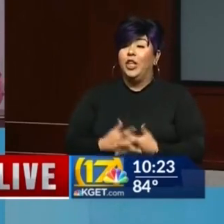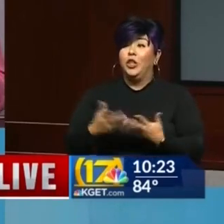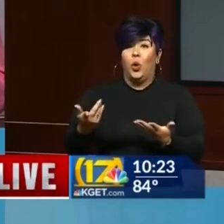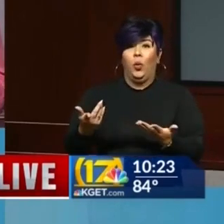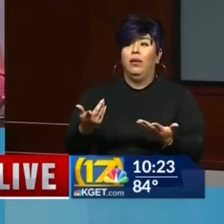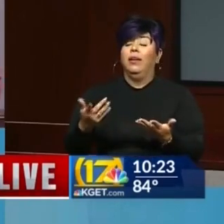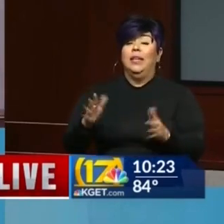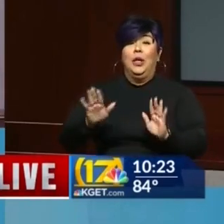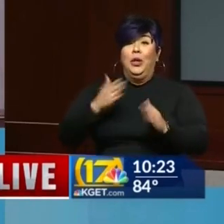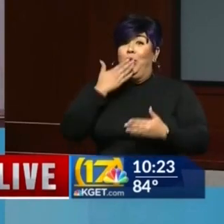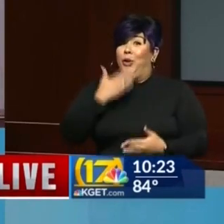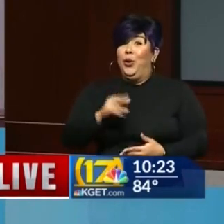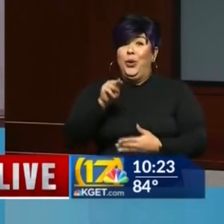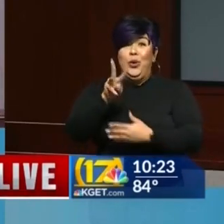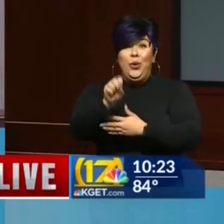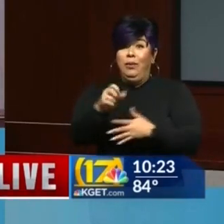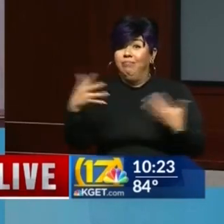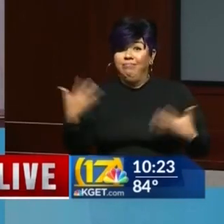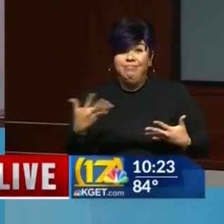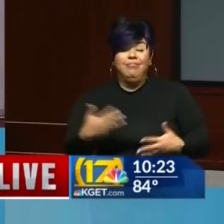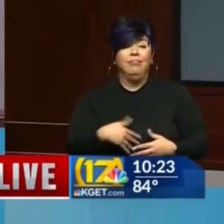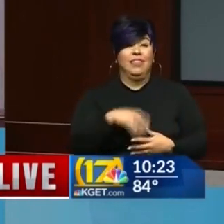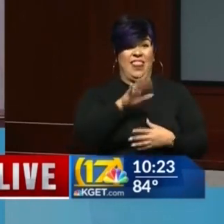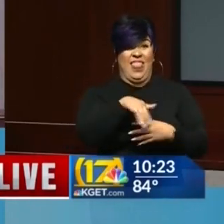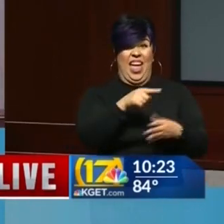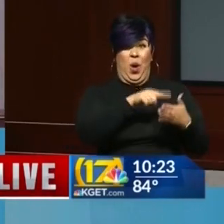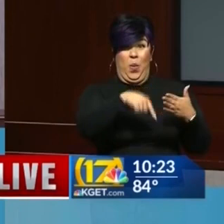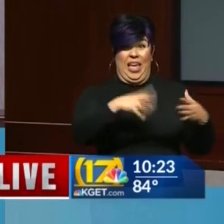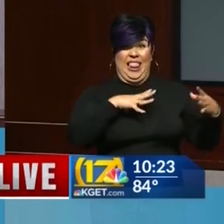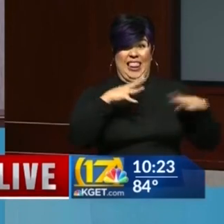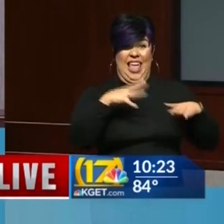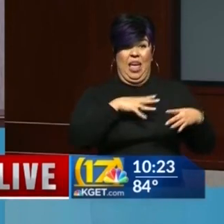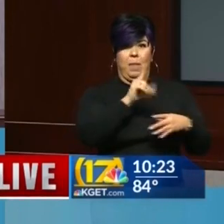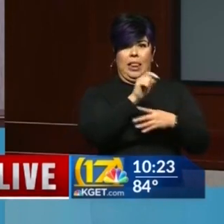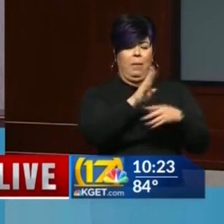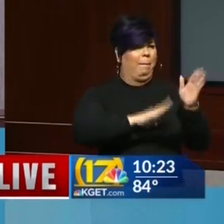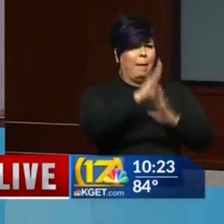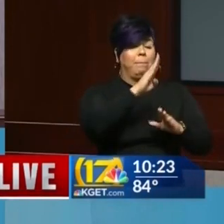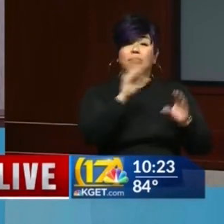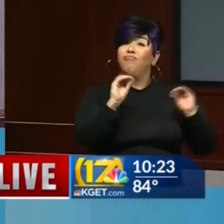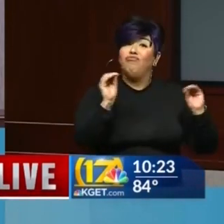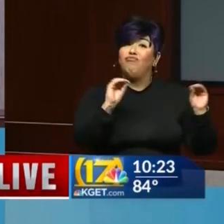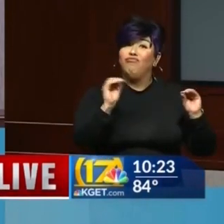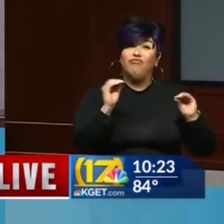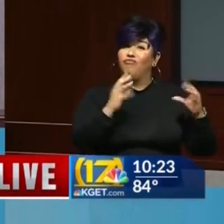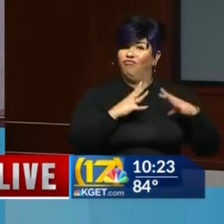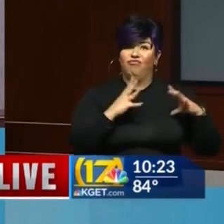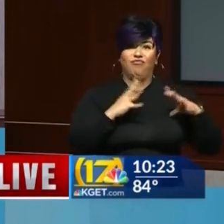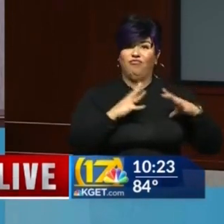WE WILL HAVE BRYNN RESPOND. GOOD MORNING. FANTASTIC FUSE IS THAT WE DID